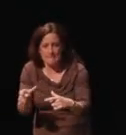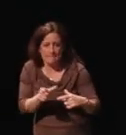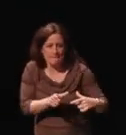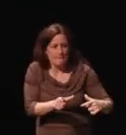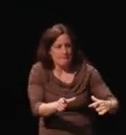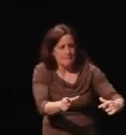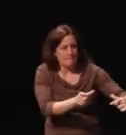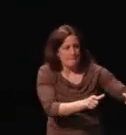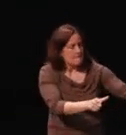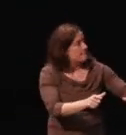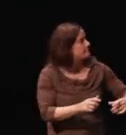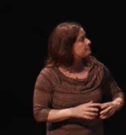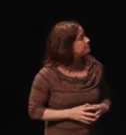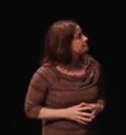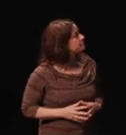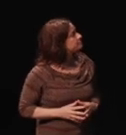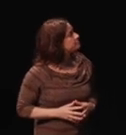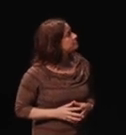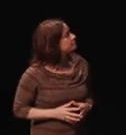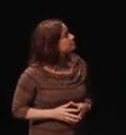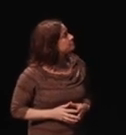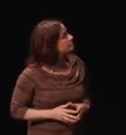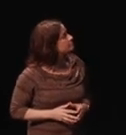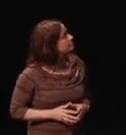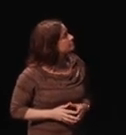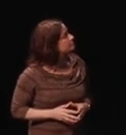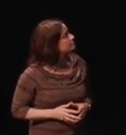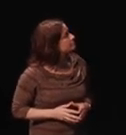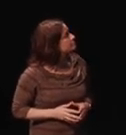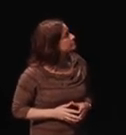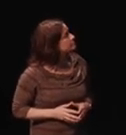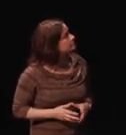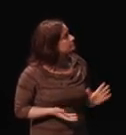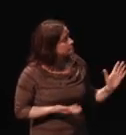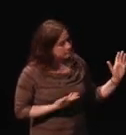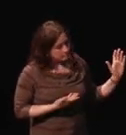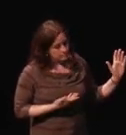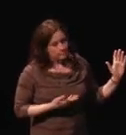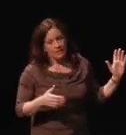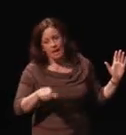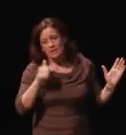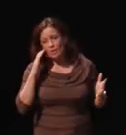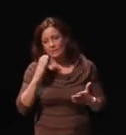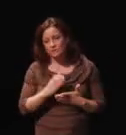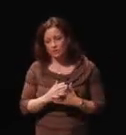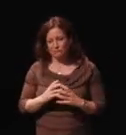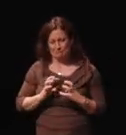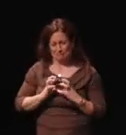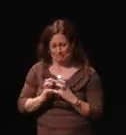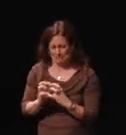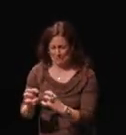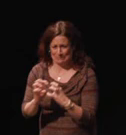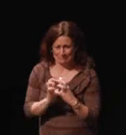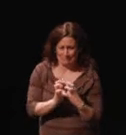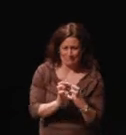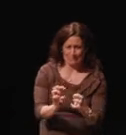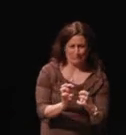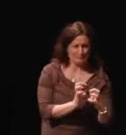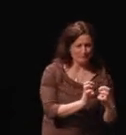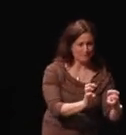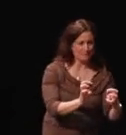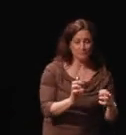Another picture, there's a cool Japanese Elvis